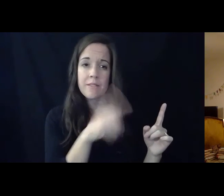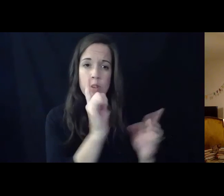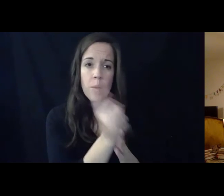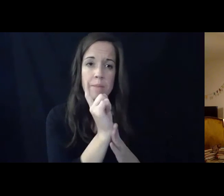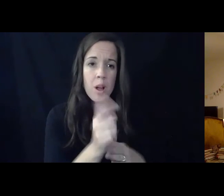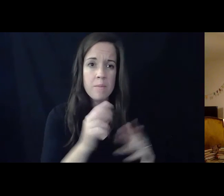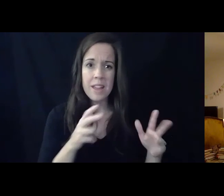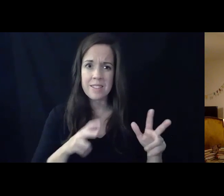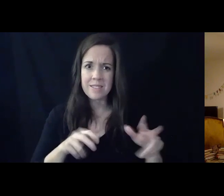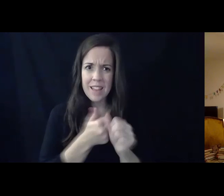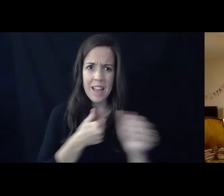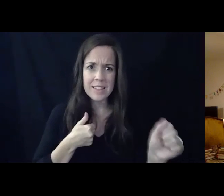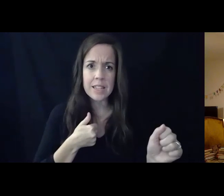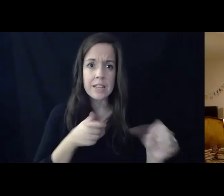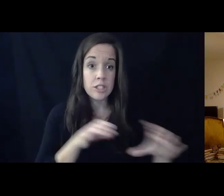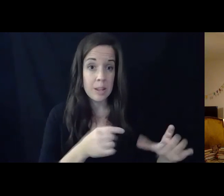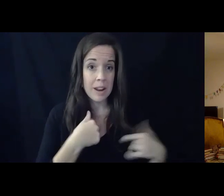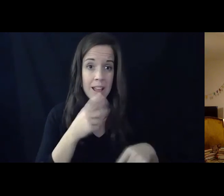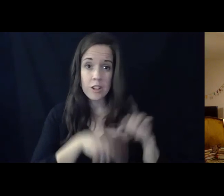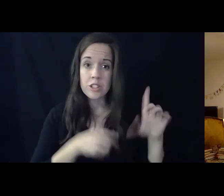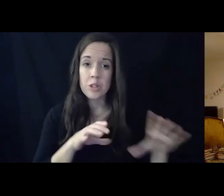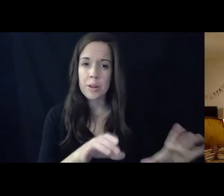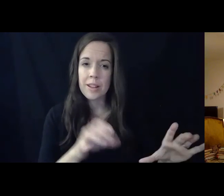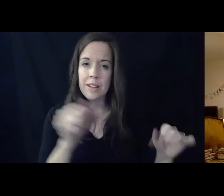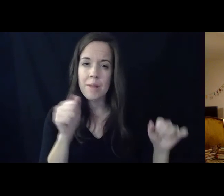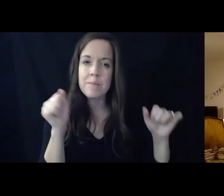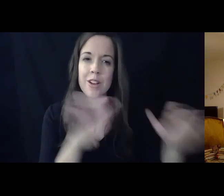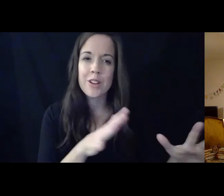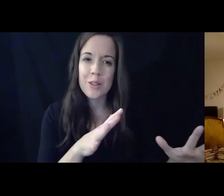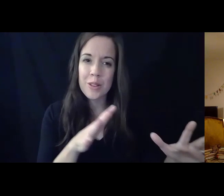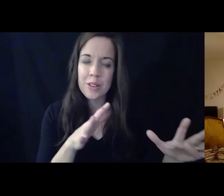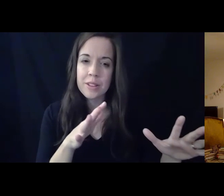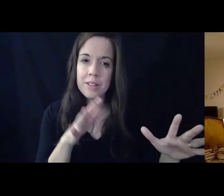what I couldn’t do—a miracle within reach, she took it.